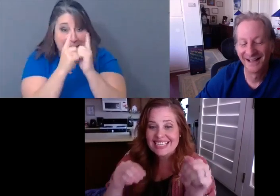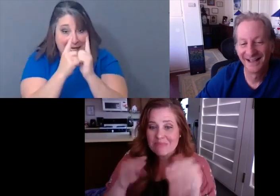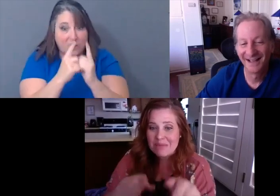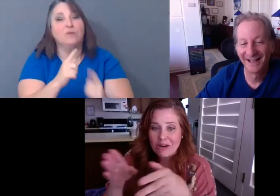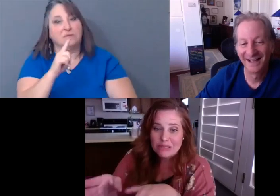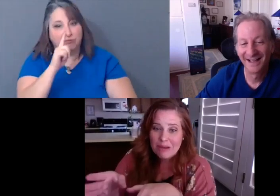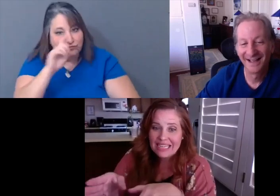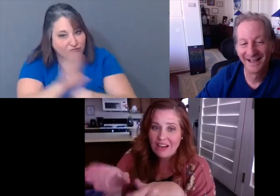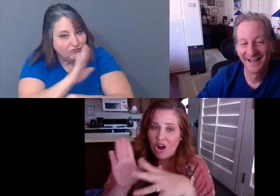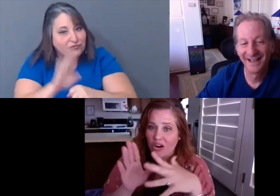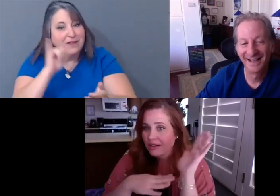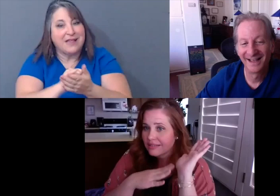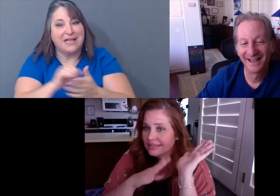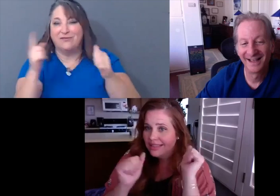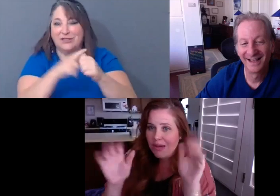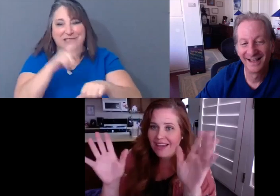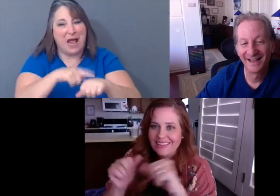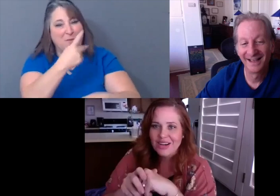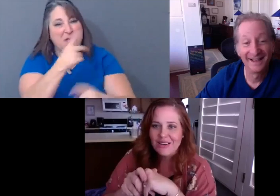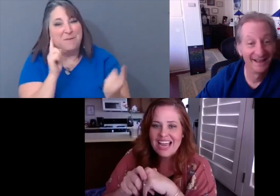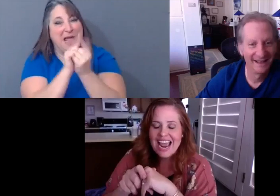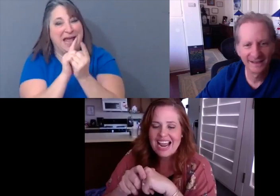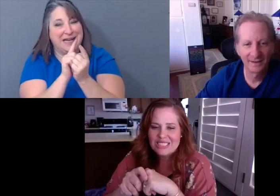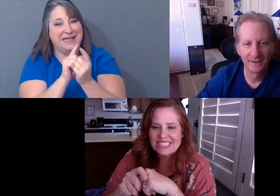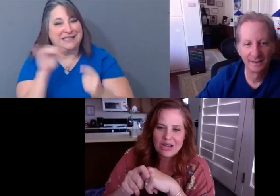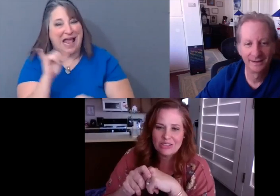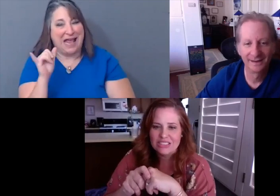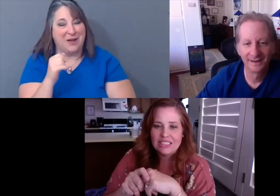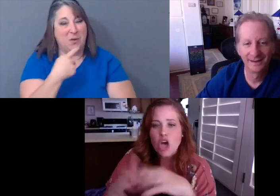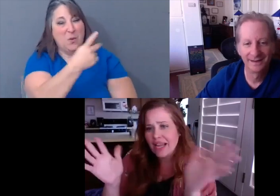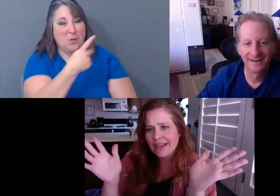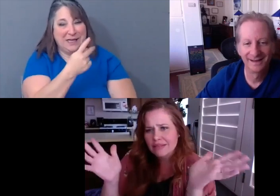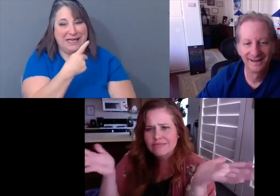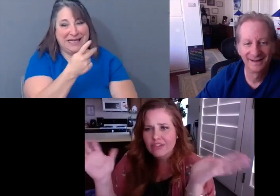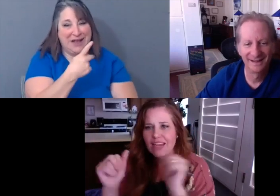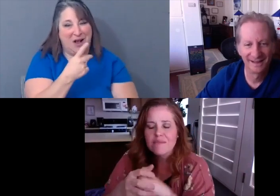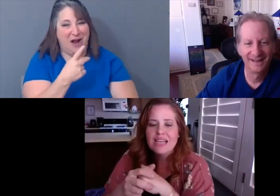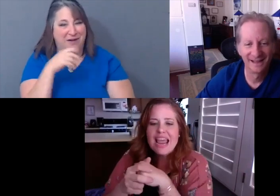is me and Michael Spady are in the bed, you know, and just, you know, just talking but...